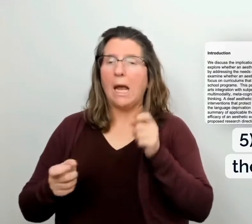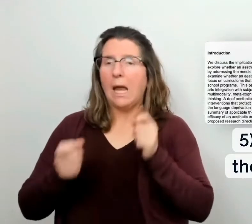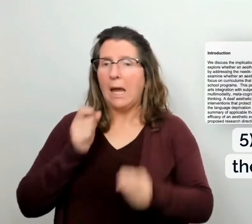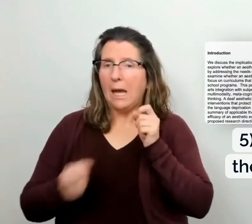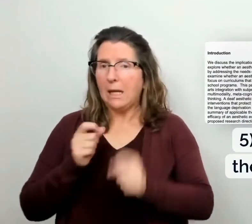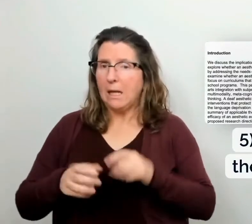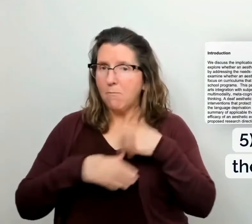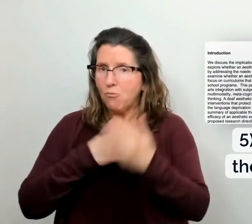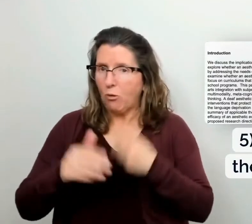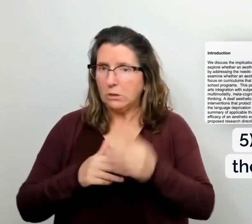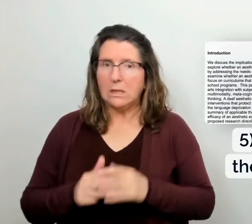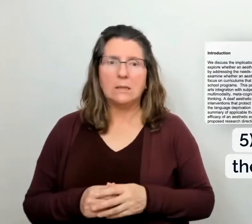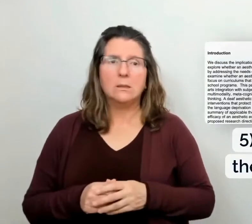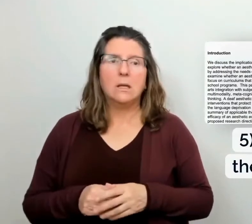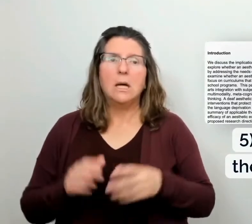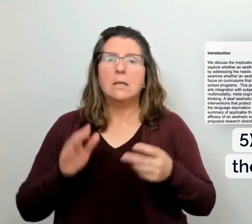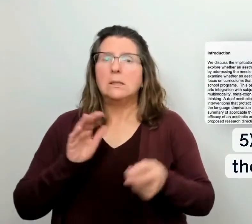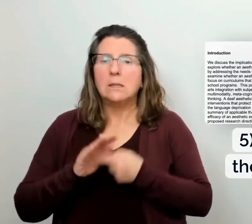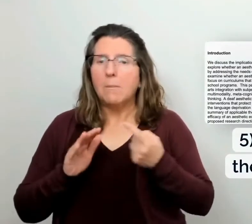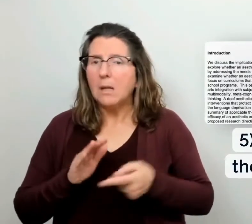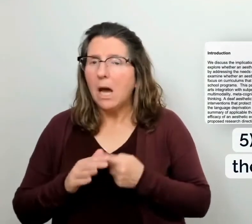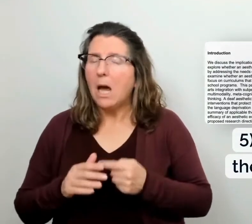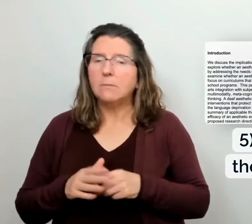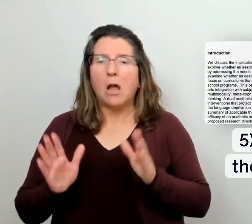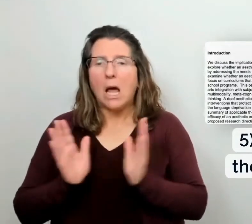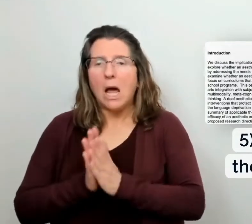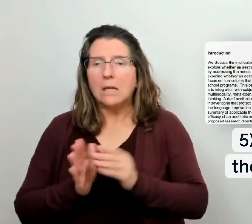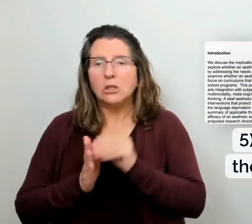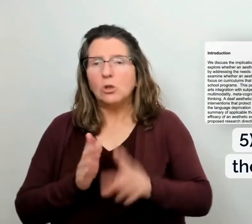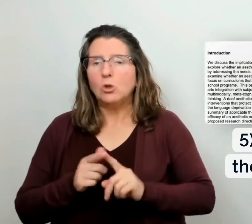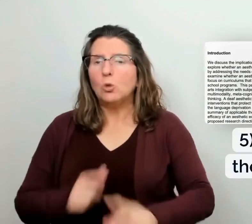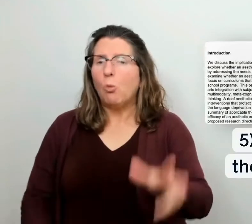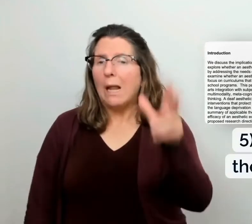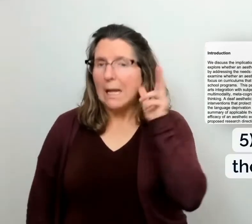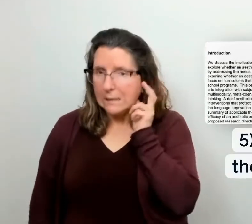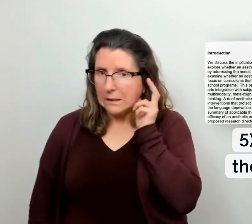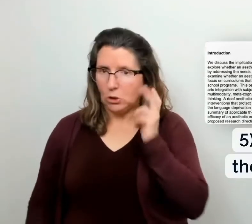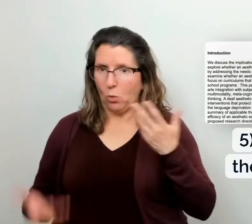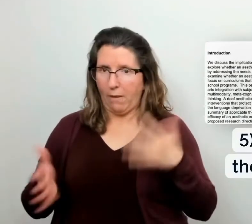Asking students to listen to the text they have written helps them identify what needs to be changed.